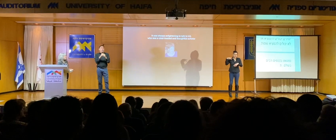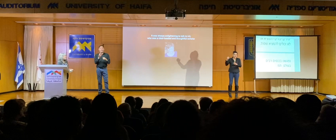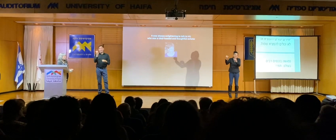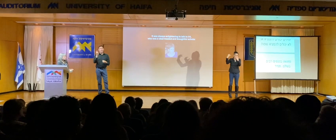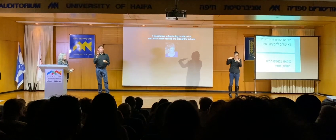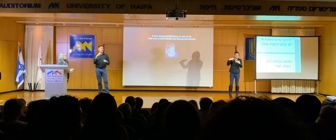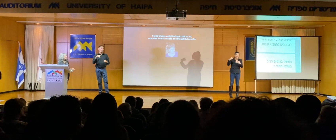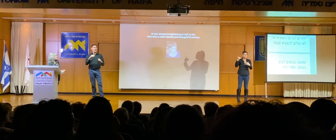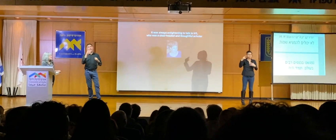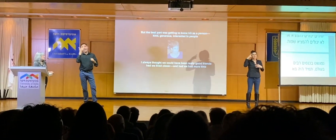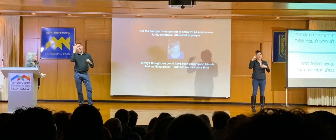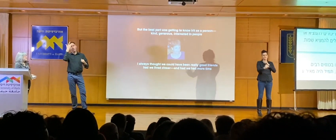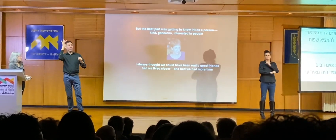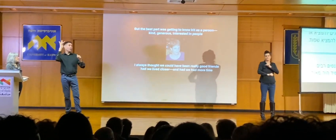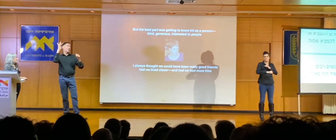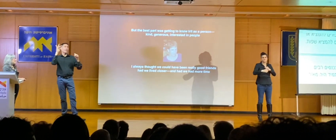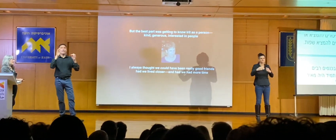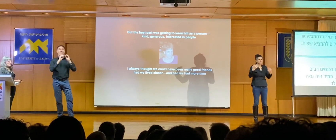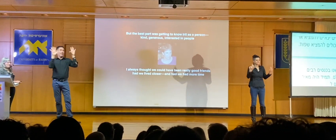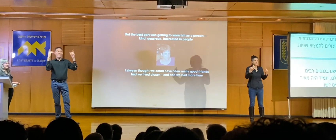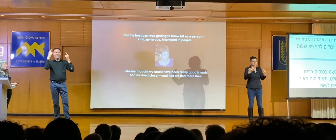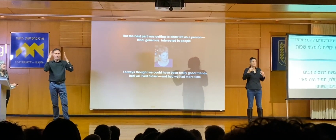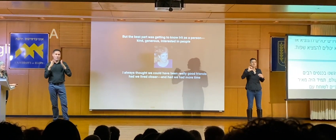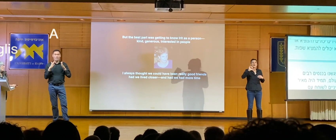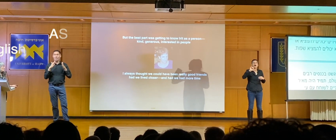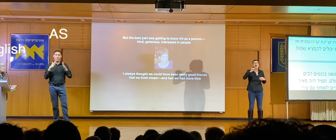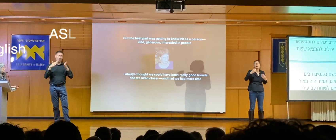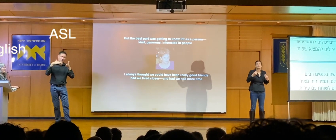For accessibility, everything was presented in English, American Sign Language,